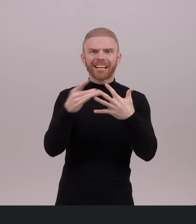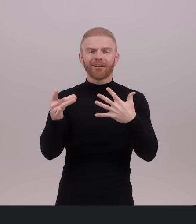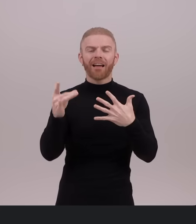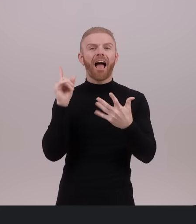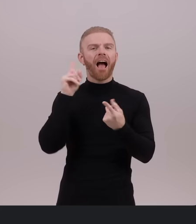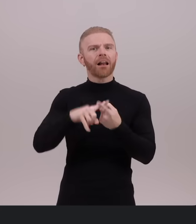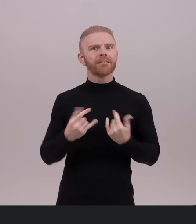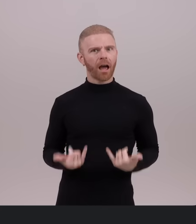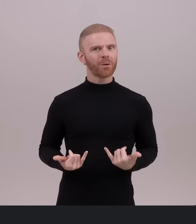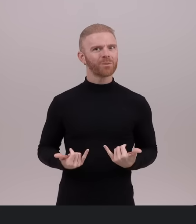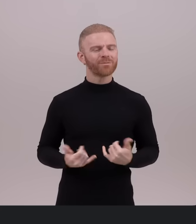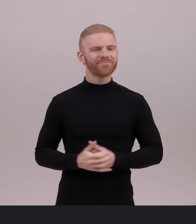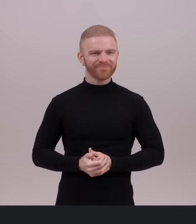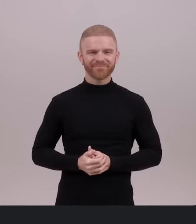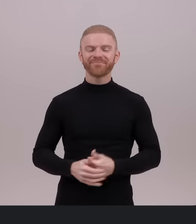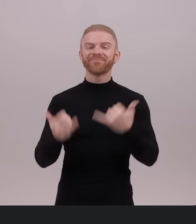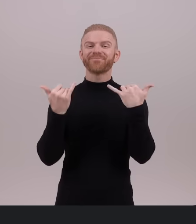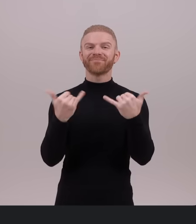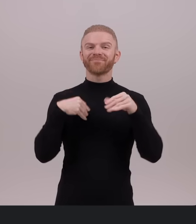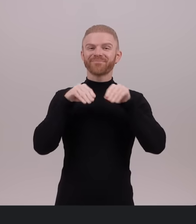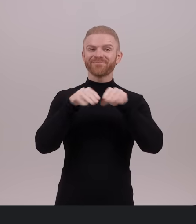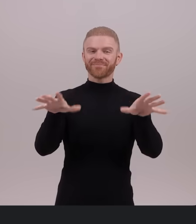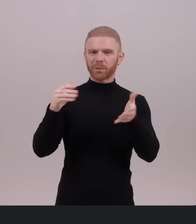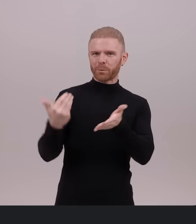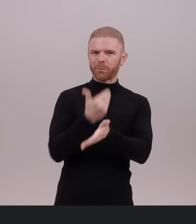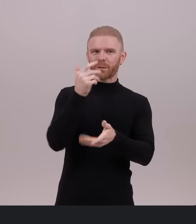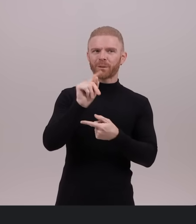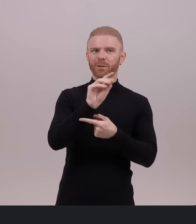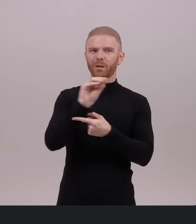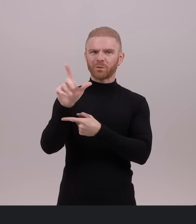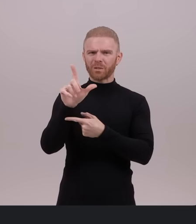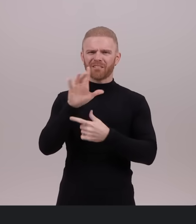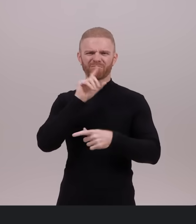Today, we're launching a new tool to supercharge your agents: